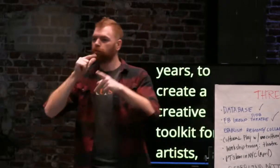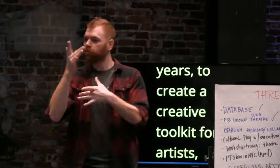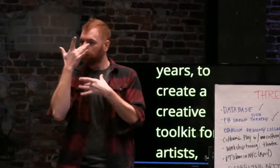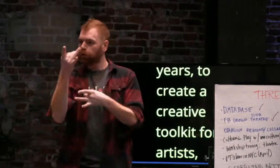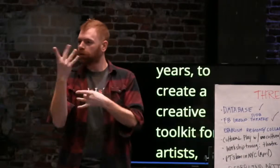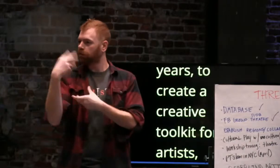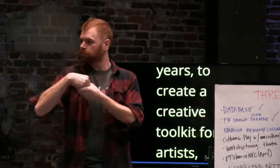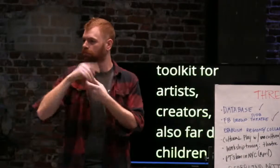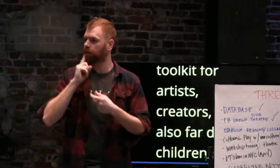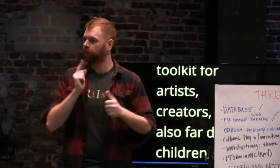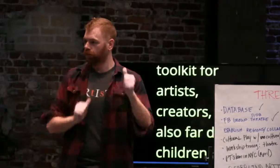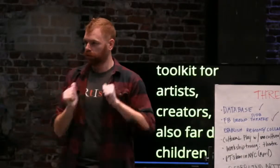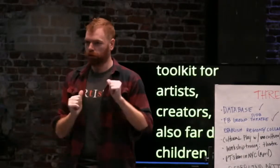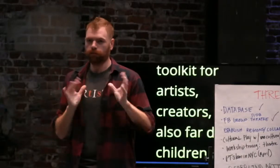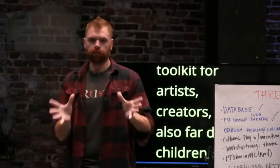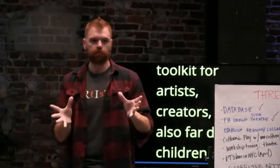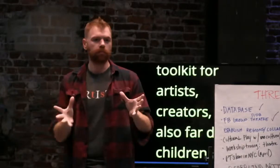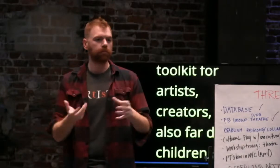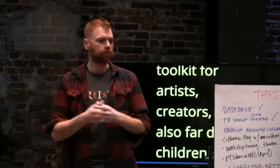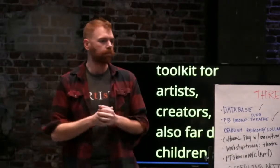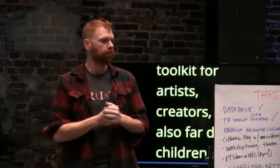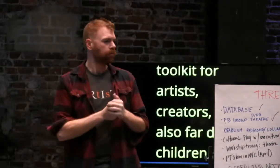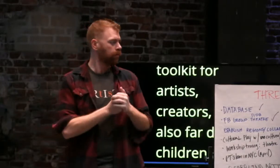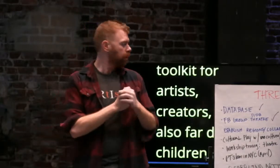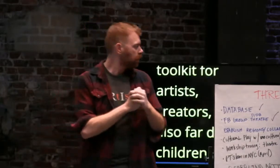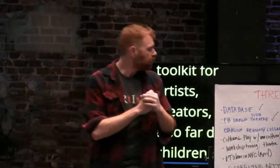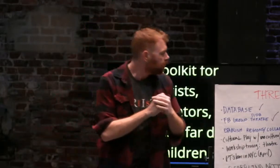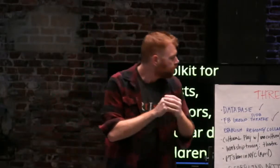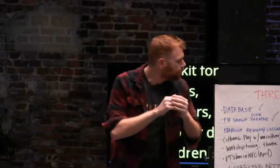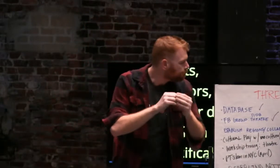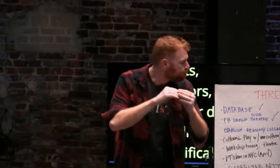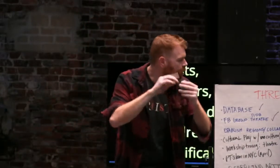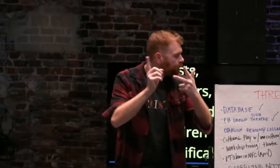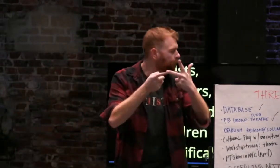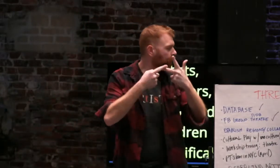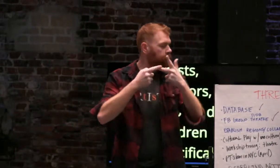that doesn't only speak to deaf actors, but an array of interests.